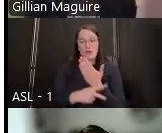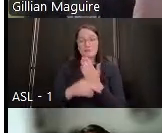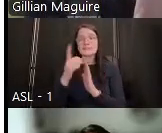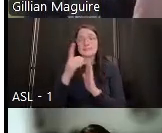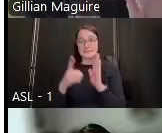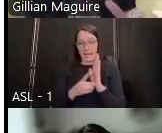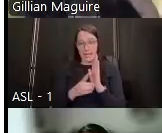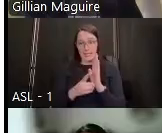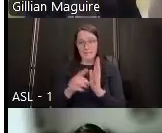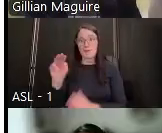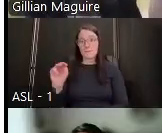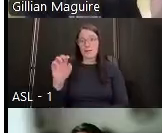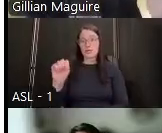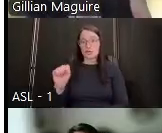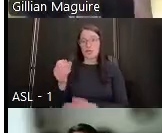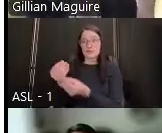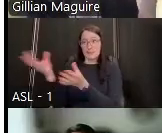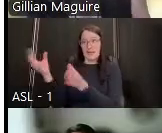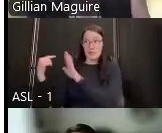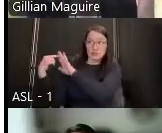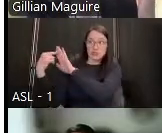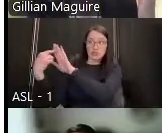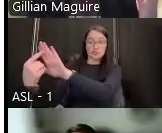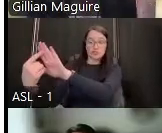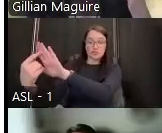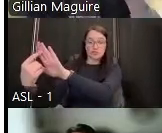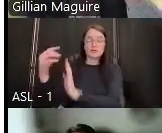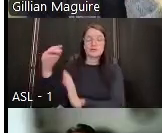Microsoft. So the suppliers to Microsoft are the ones that are being invited to hire people through